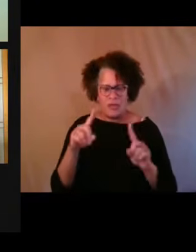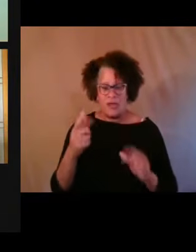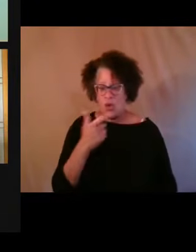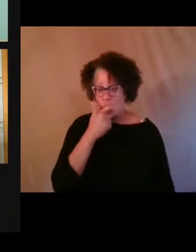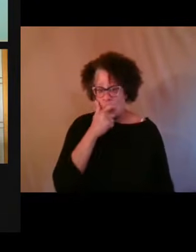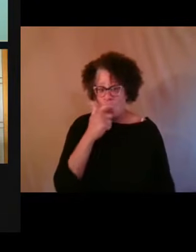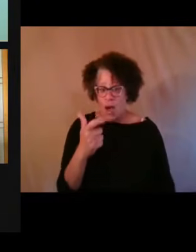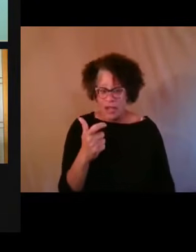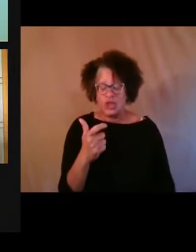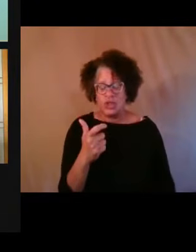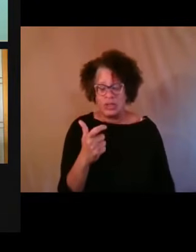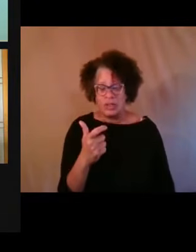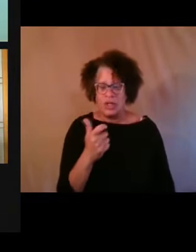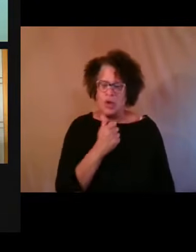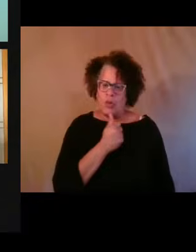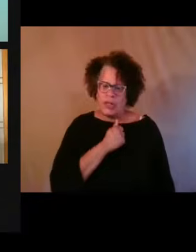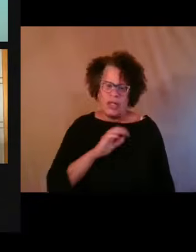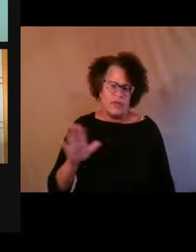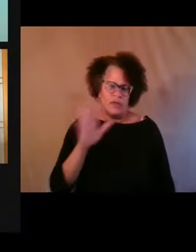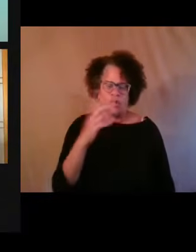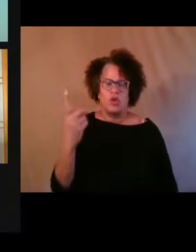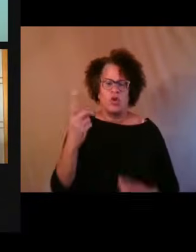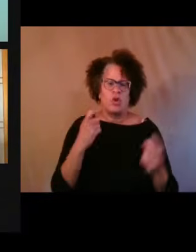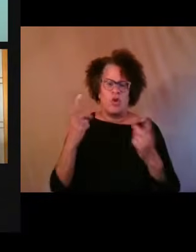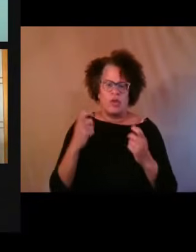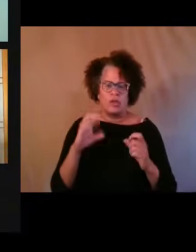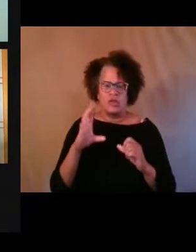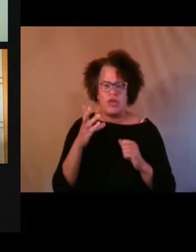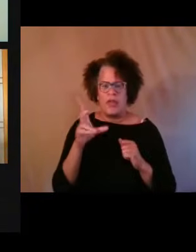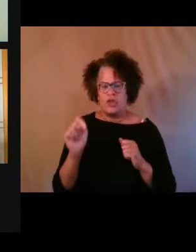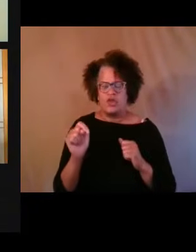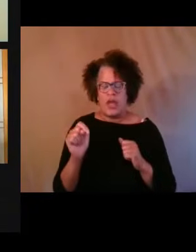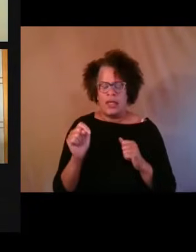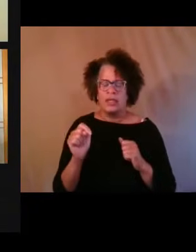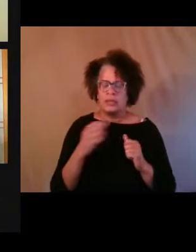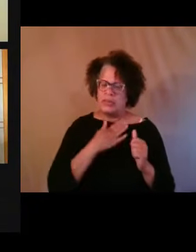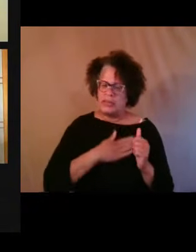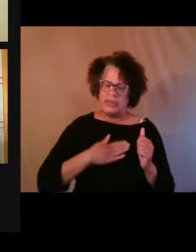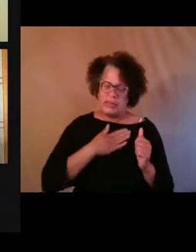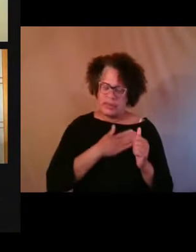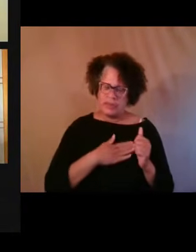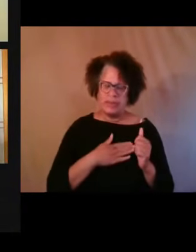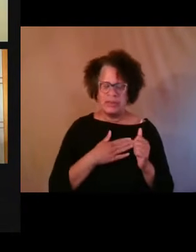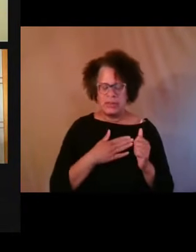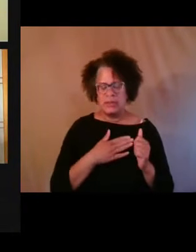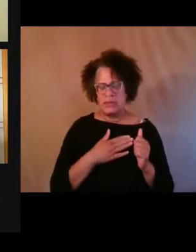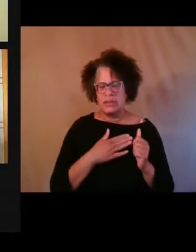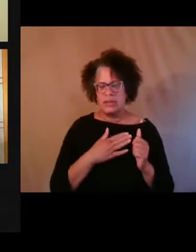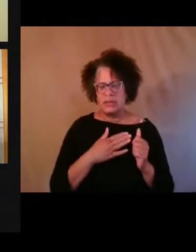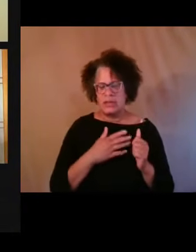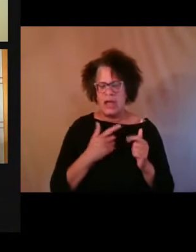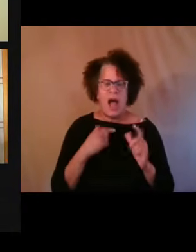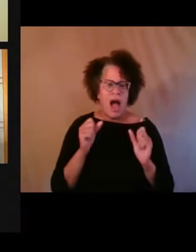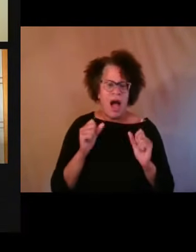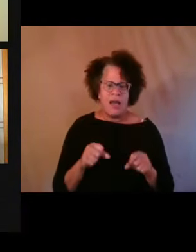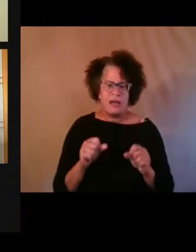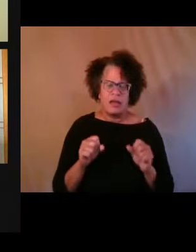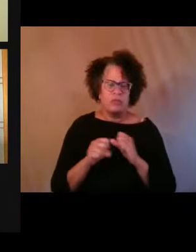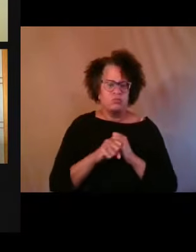we would love to hear your questions too. Clearly, I could engage with this panel for quite some time